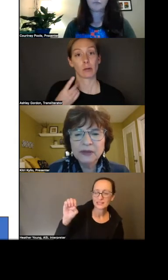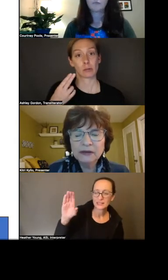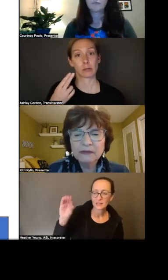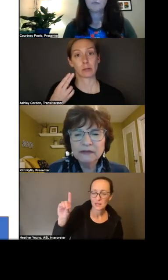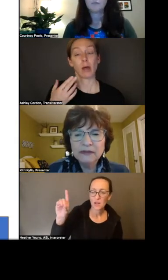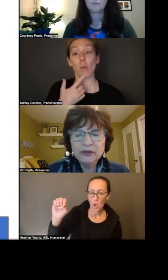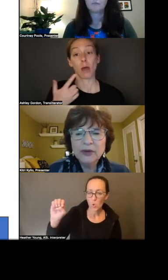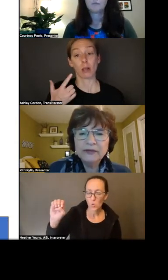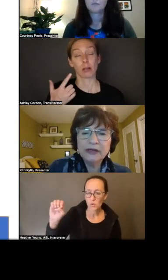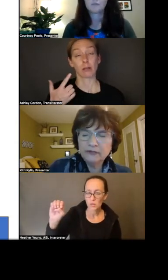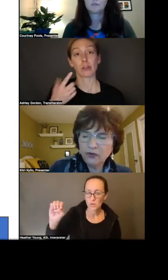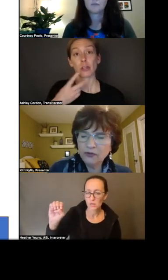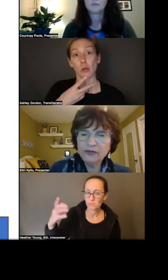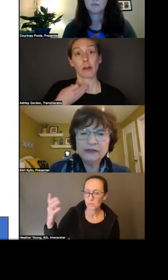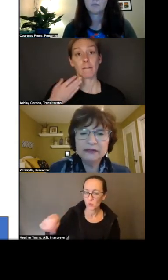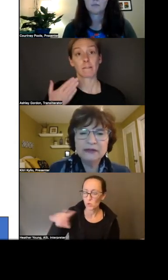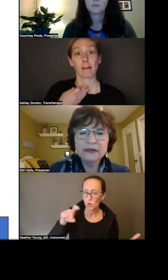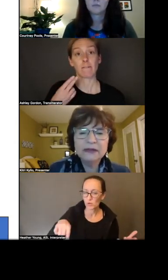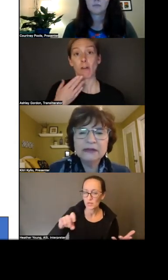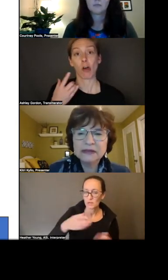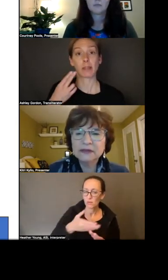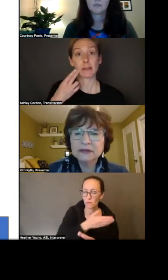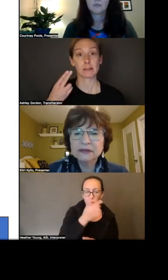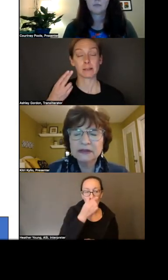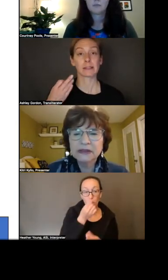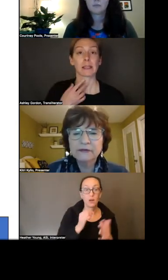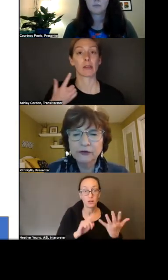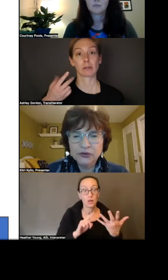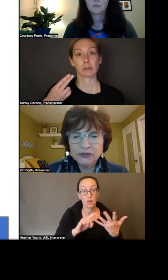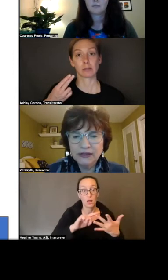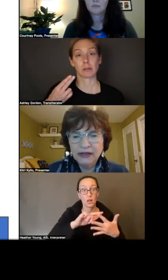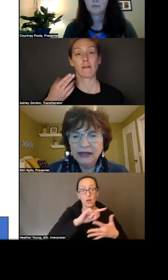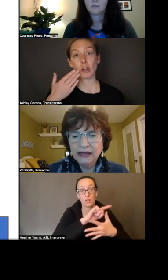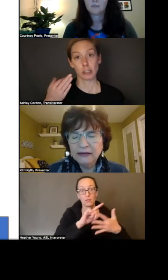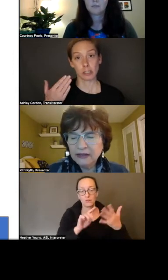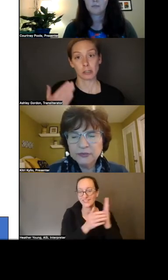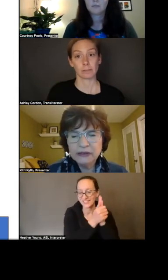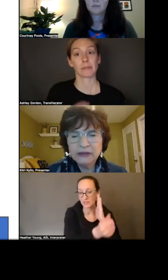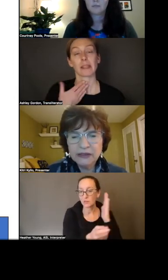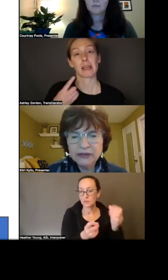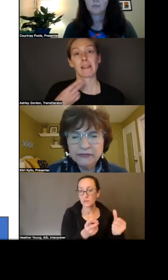Well, you have to have all these skills first. And that's what a lot of our deaf